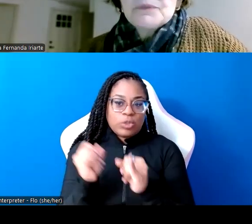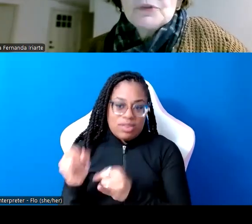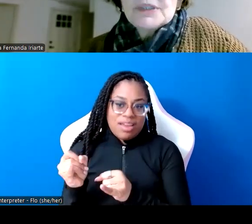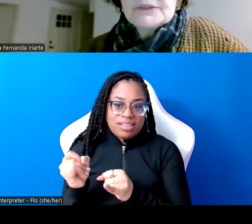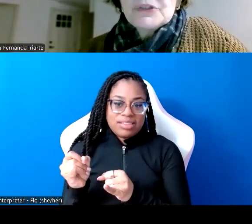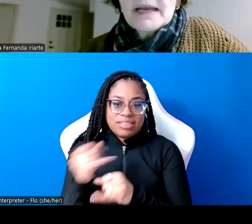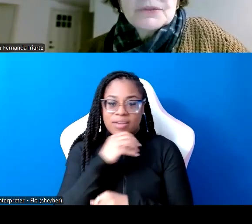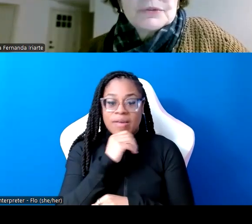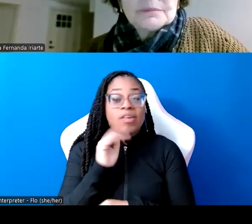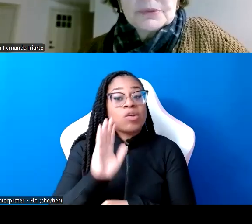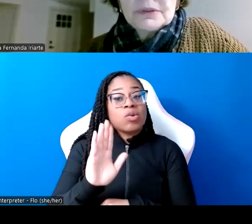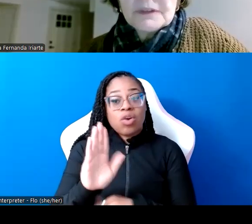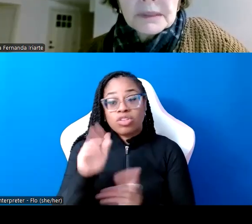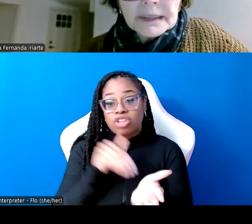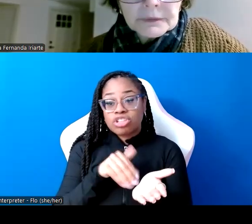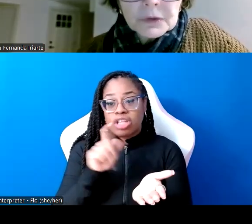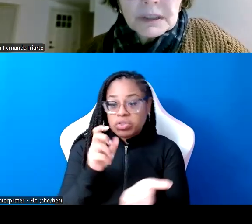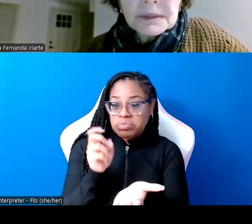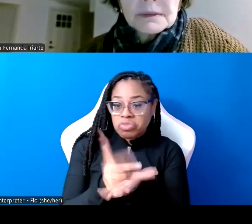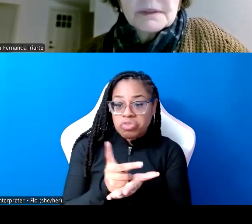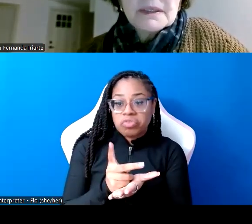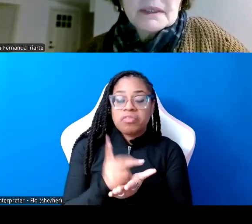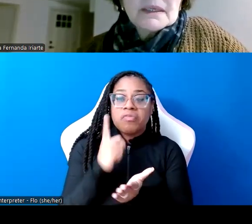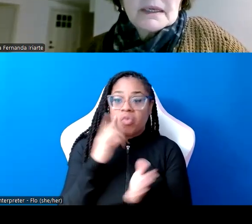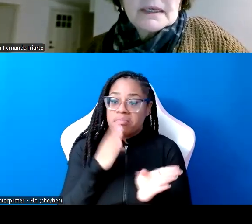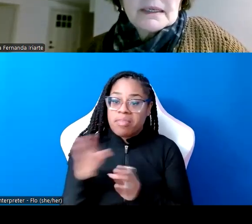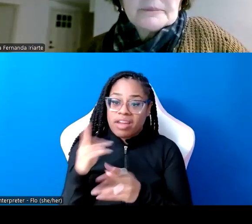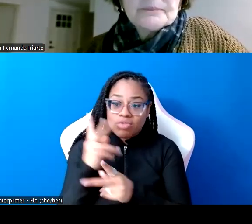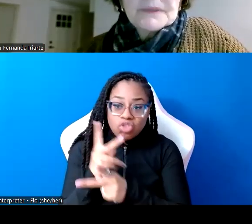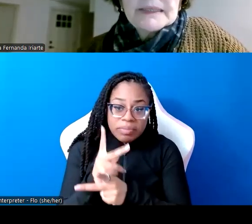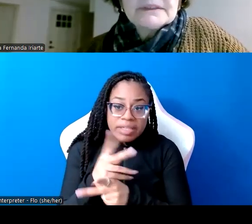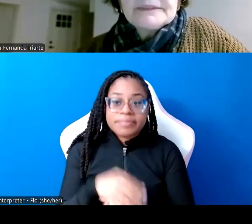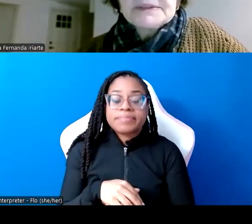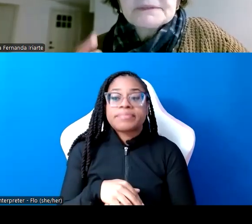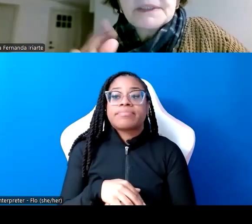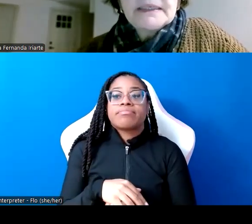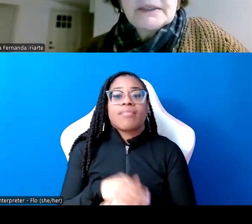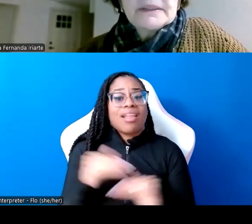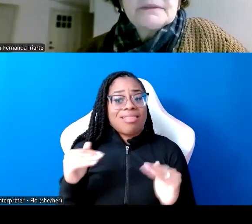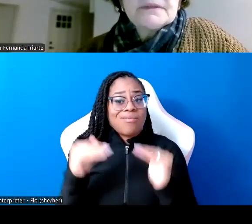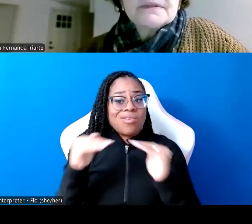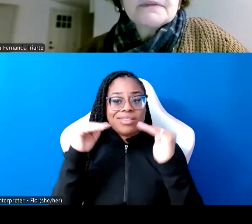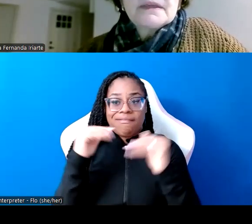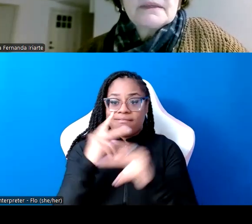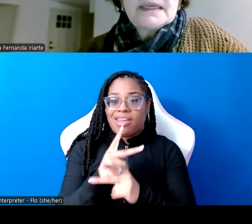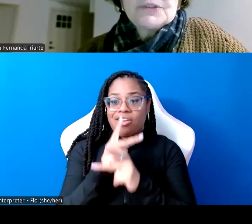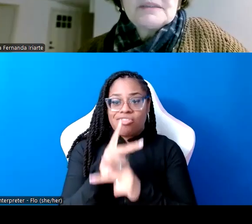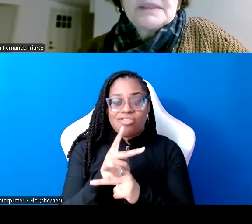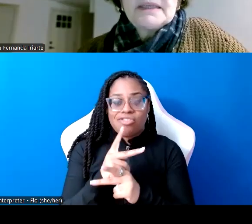Your doctor has to approve a plan of treatment. And the levels of care in this HCBA